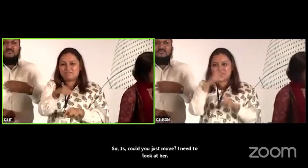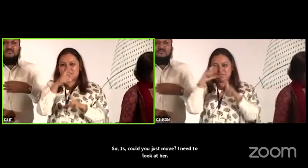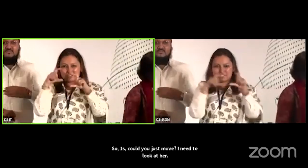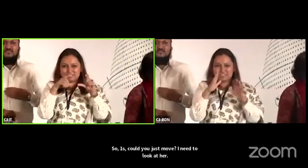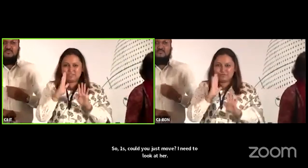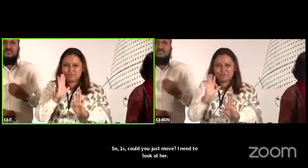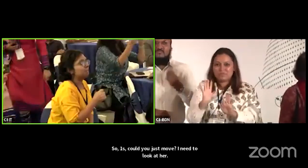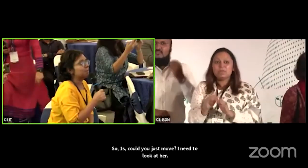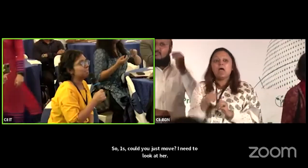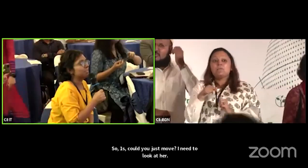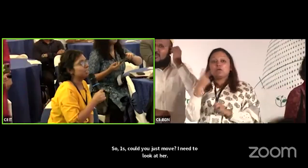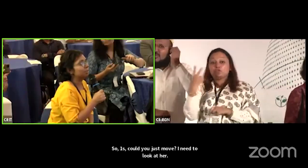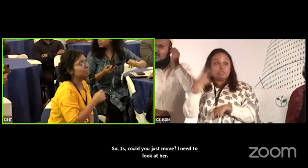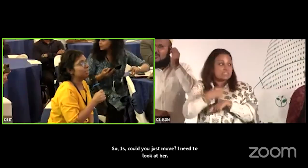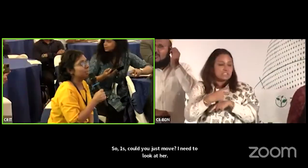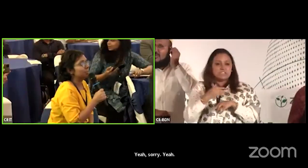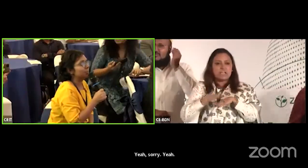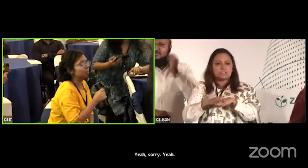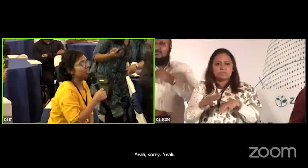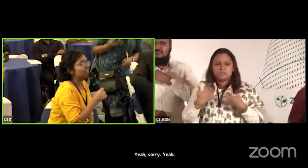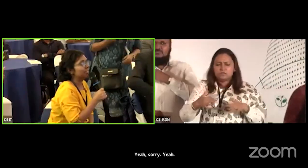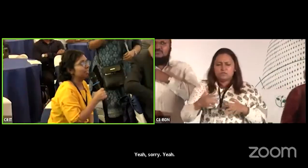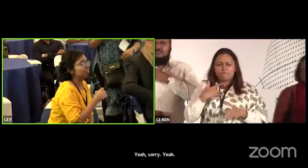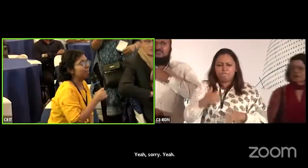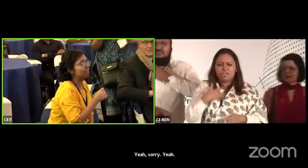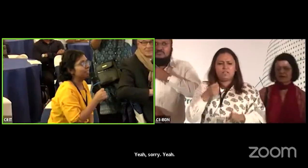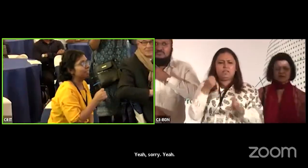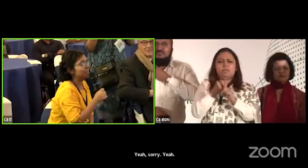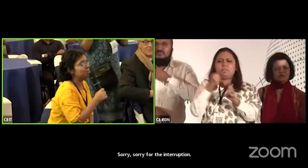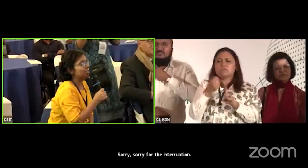Sorry for the interruption. Minor interruption.